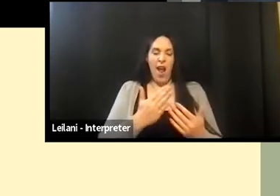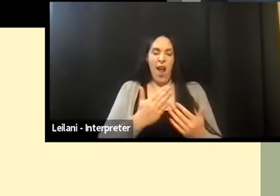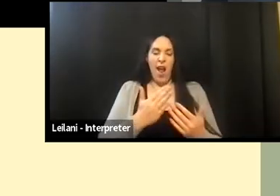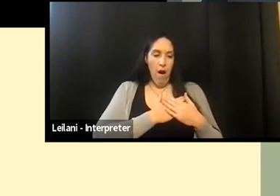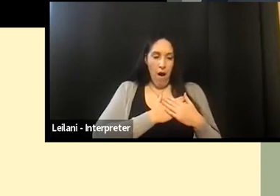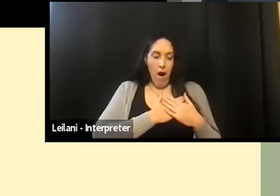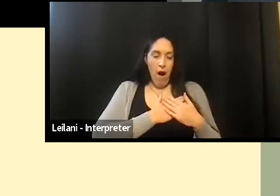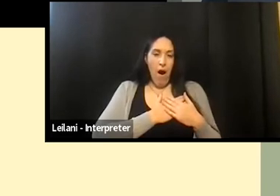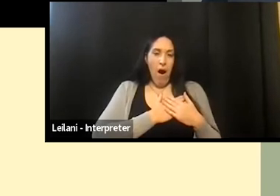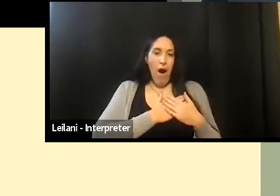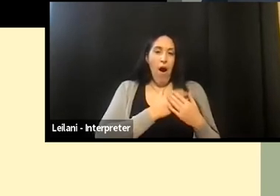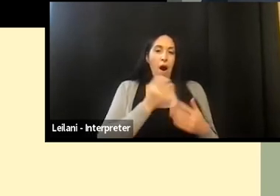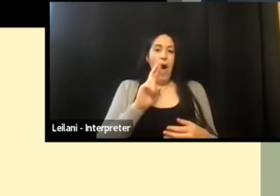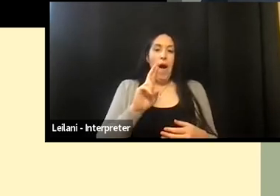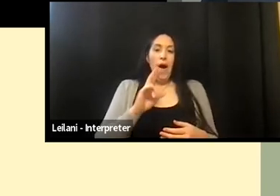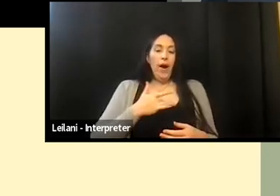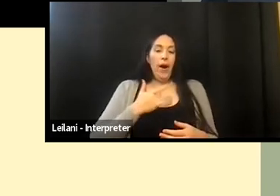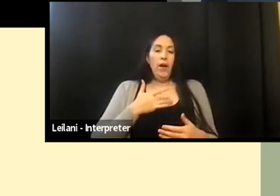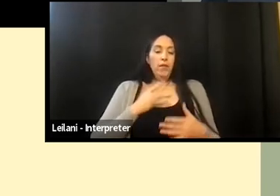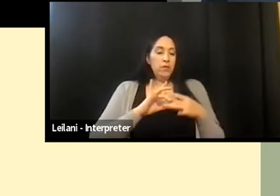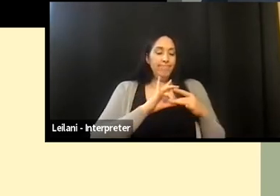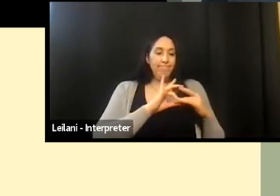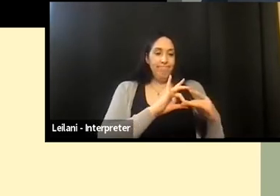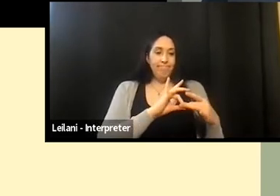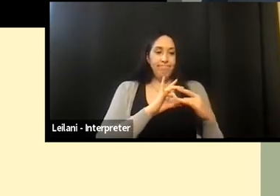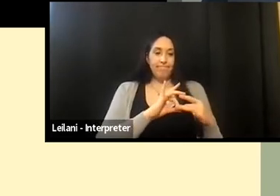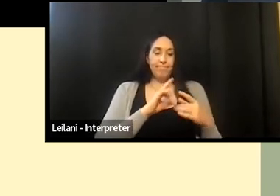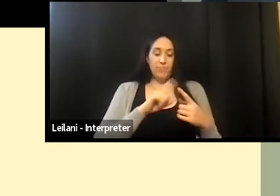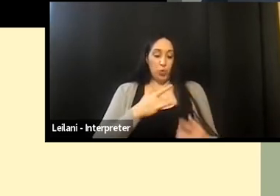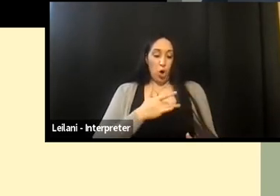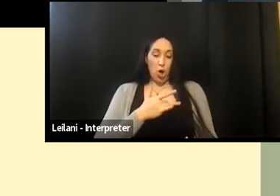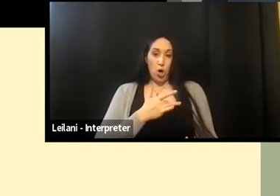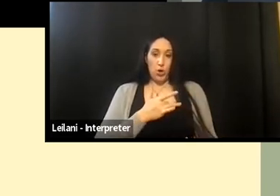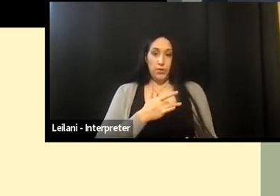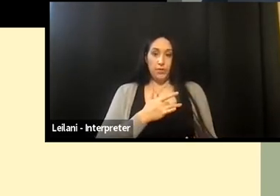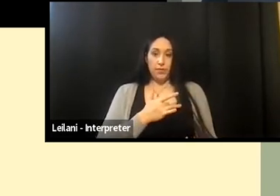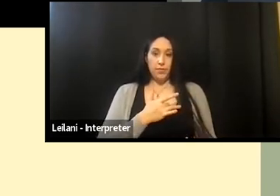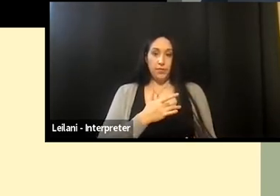or feel a connection to the area of heart, I want you to listen to the following.